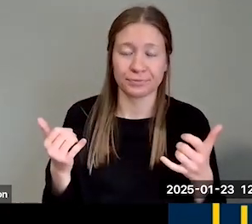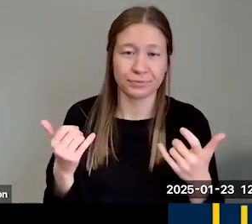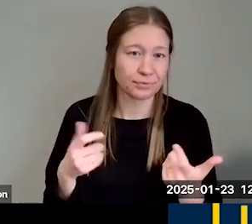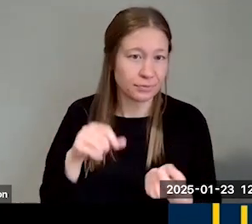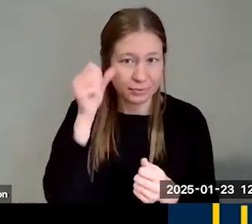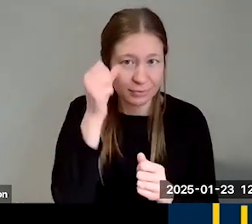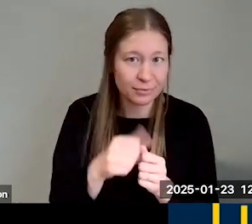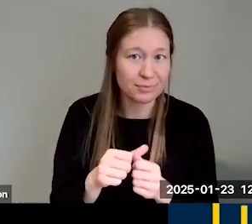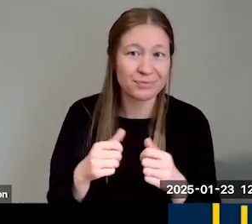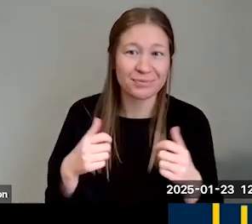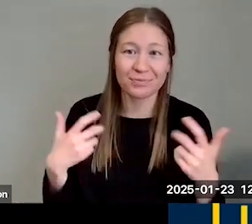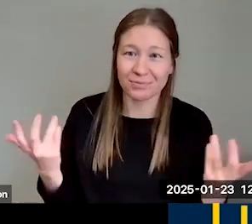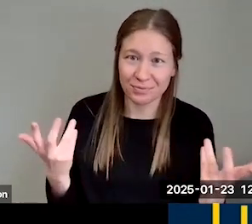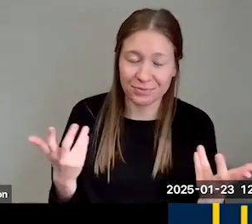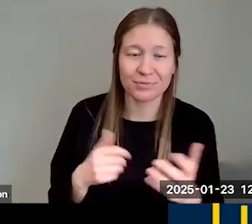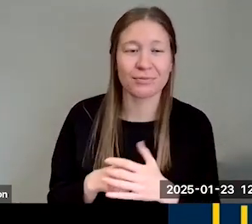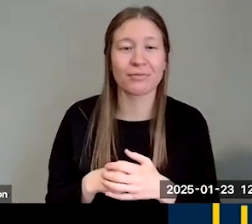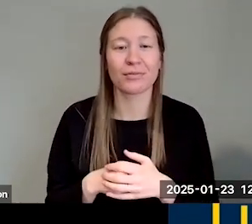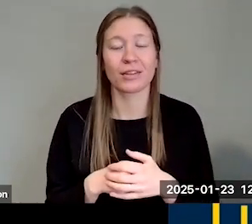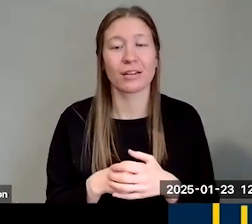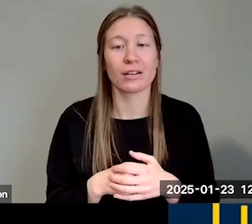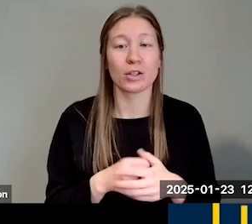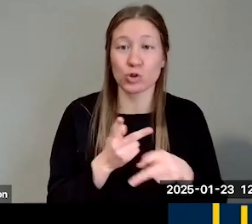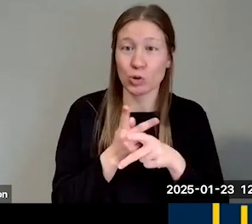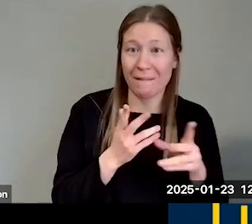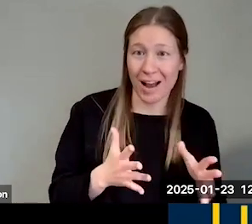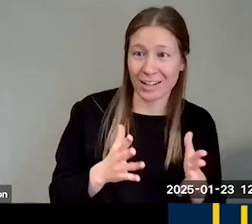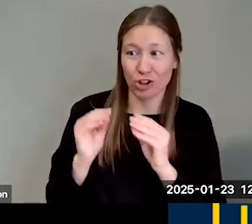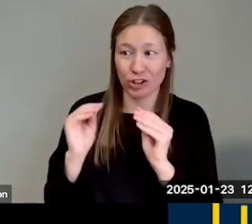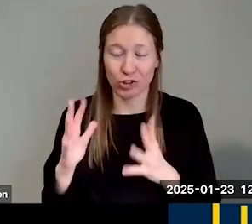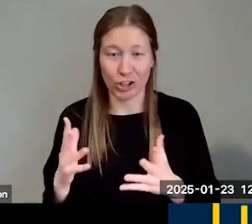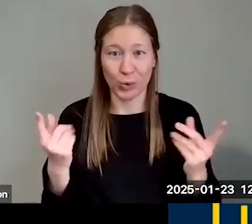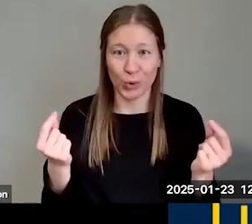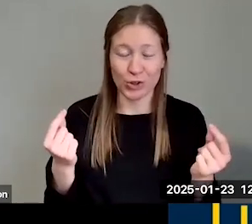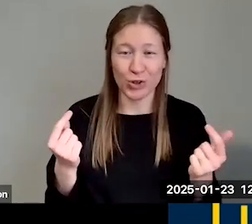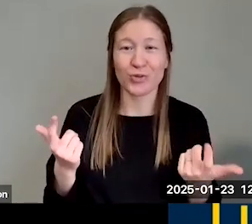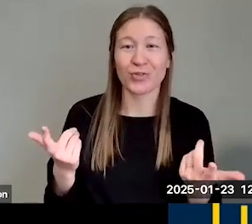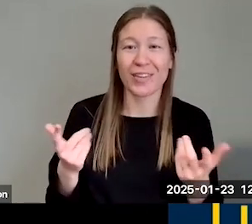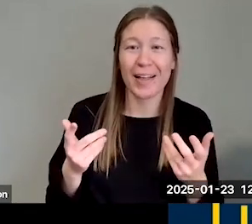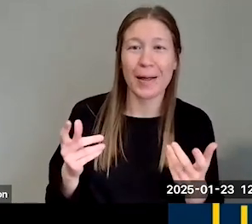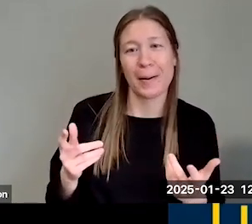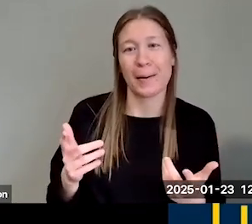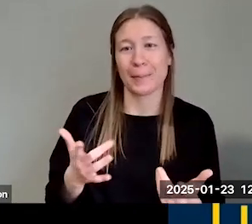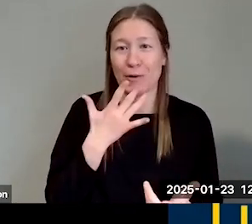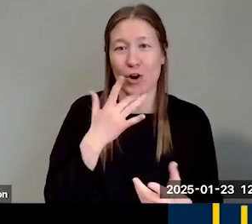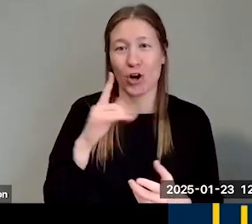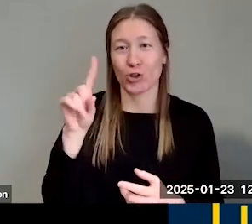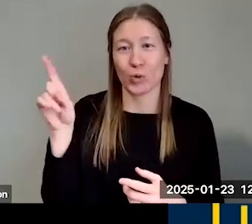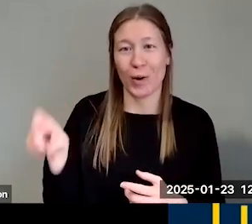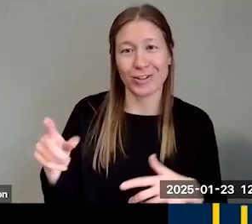as supervisors or instructors? "How can I help you?" is the magic question that our office typically will